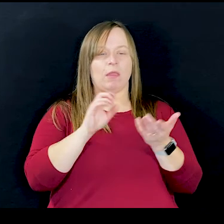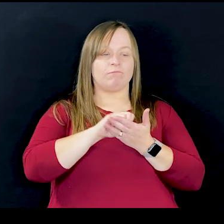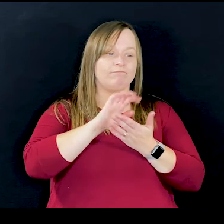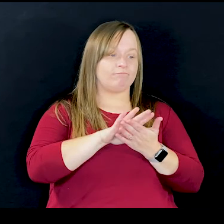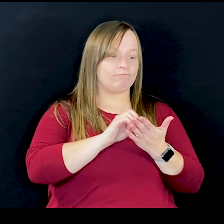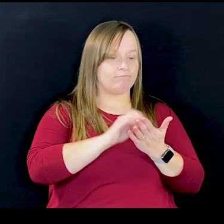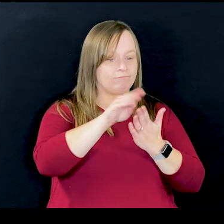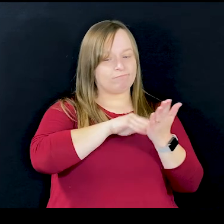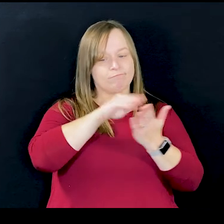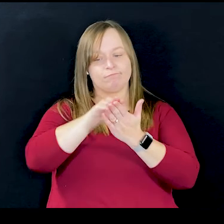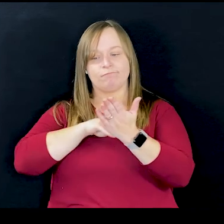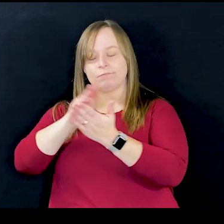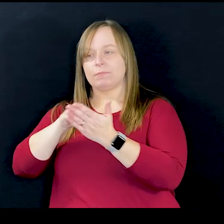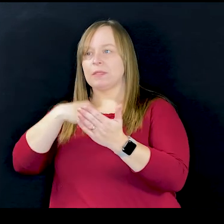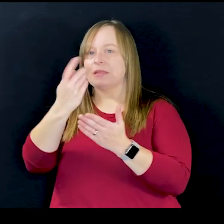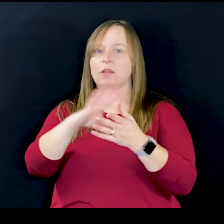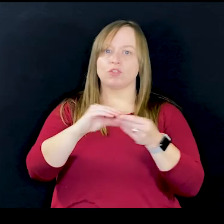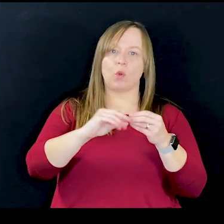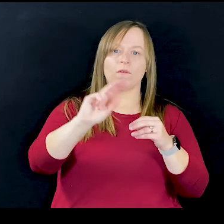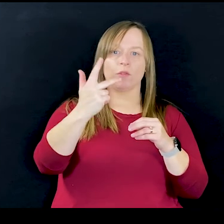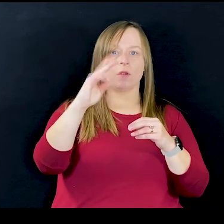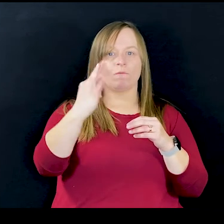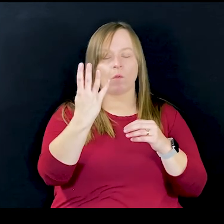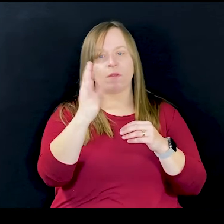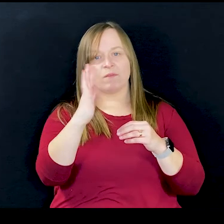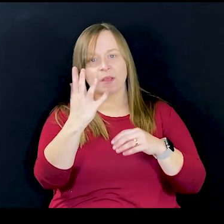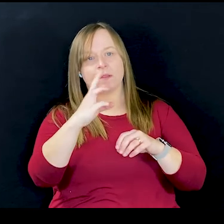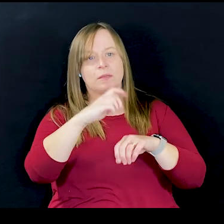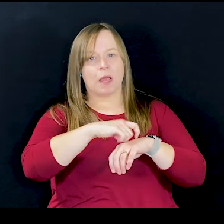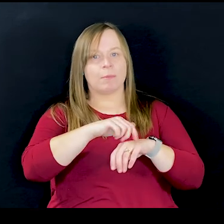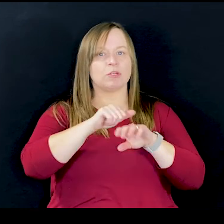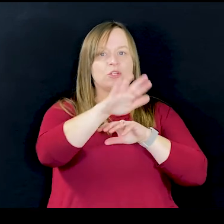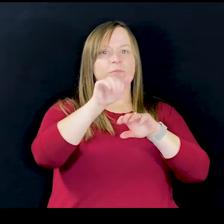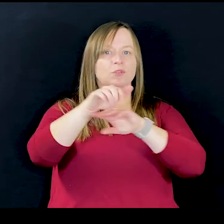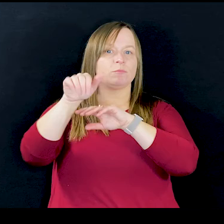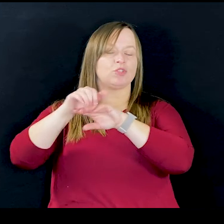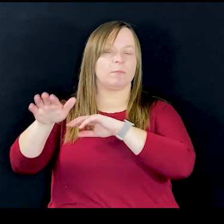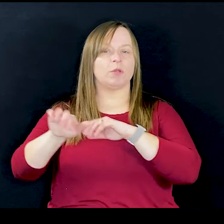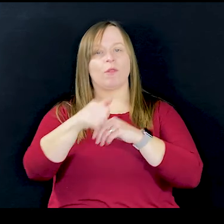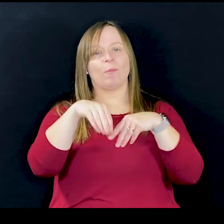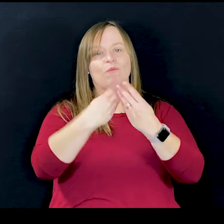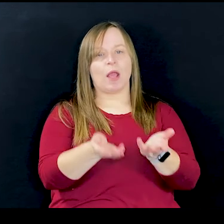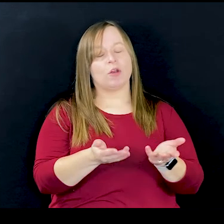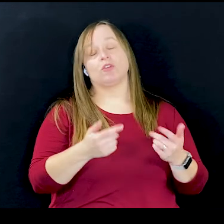down their information again. Make them tell their story for the third time and then ship them off to another provider.